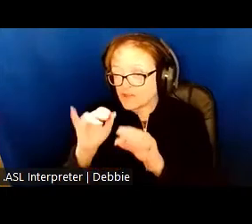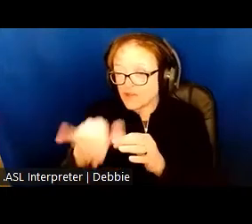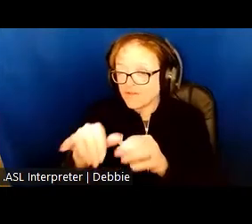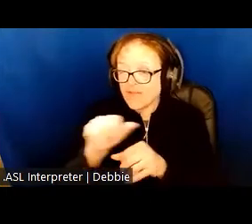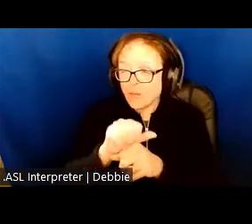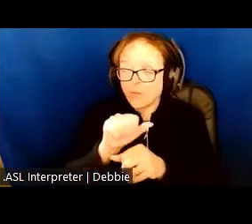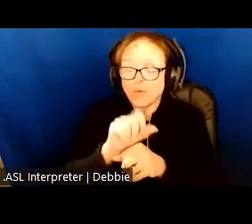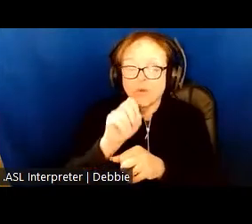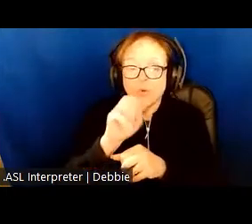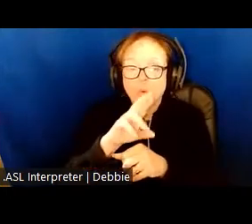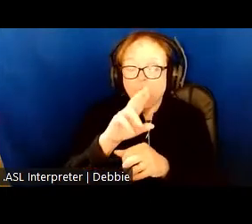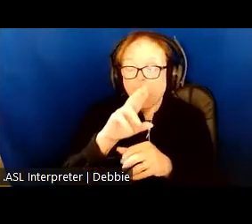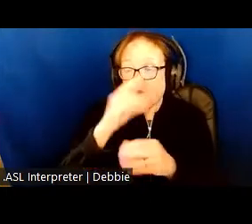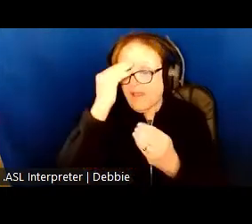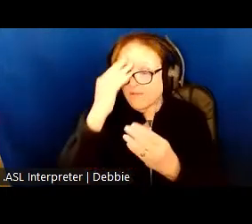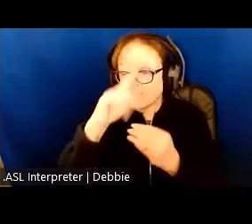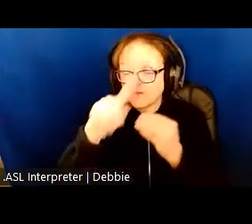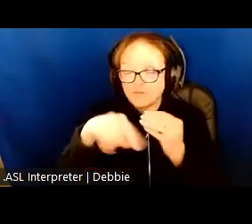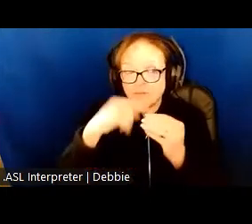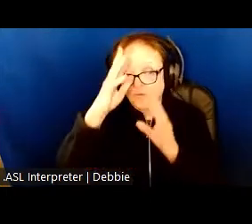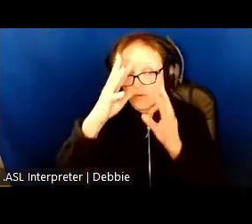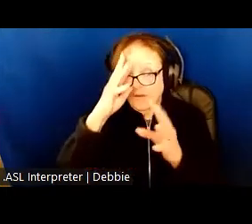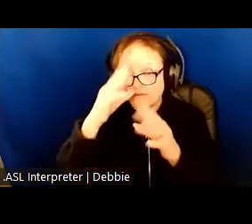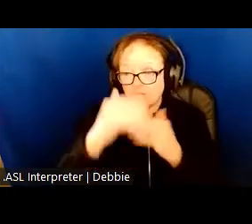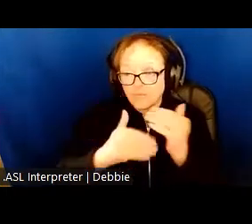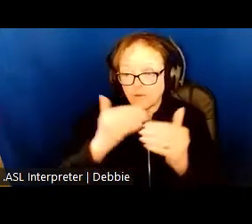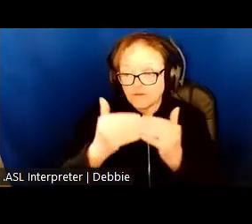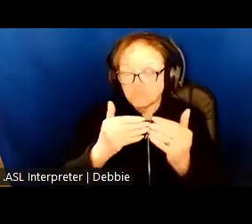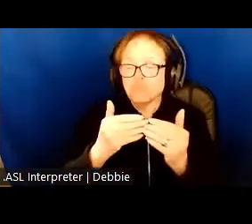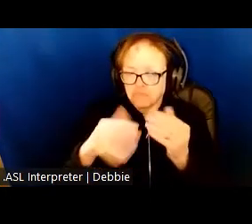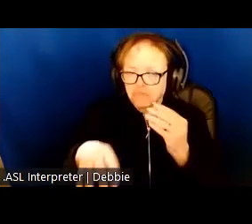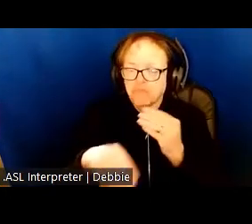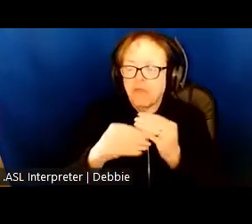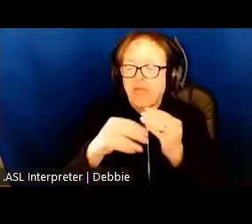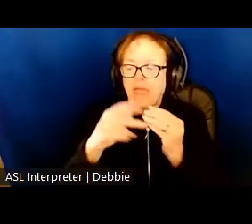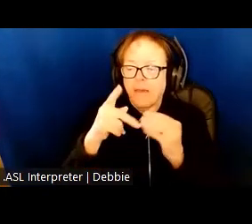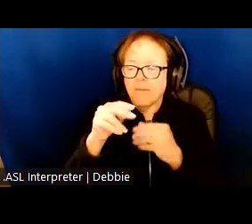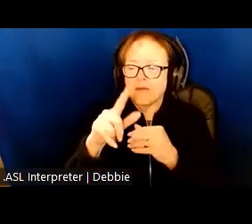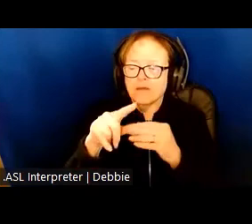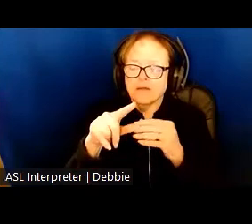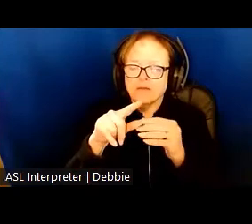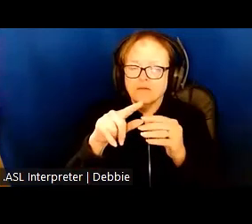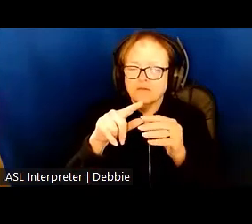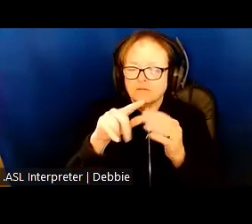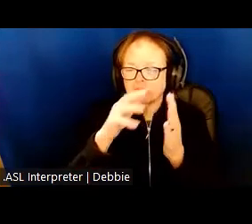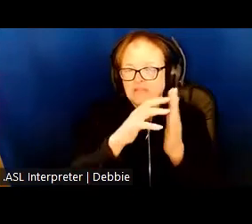process have the option to submit a Panel Statement (see pages 10-11 for details).